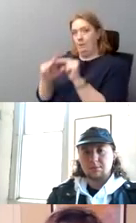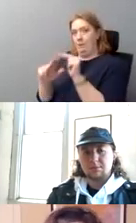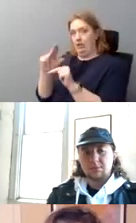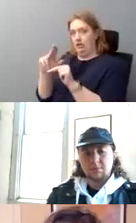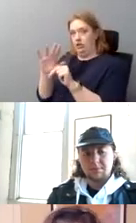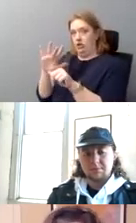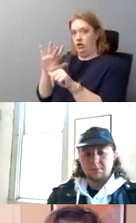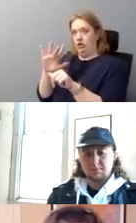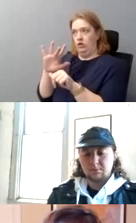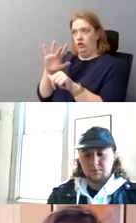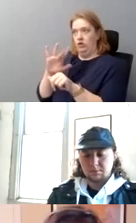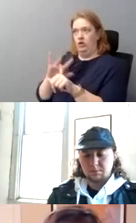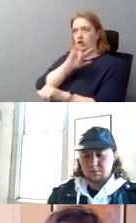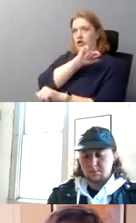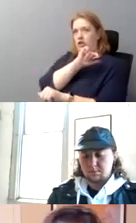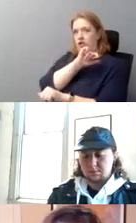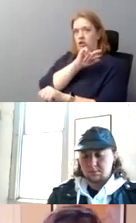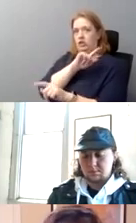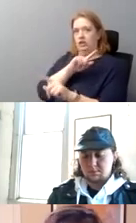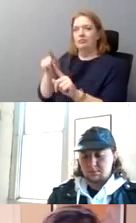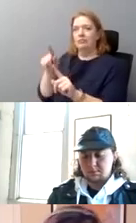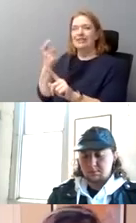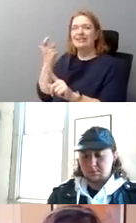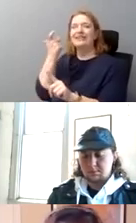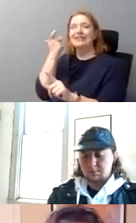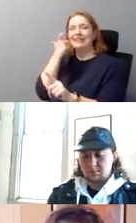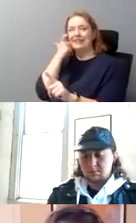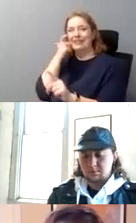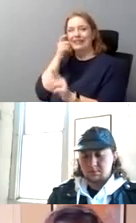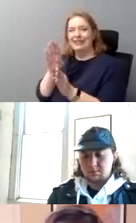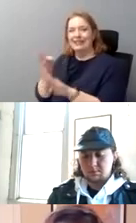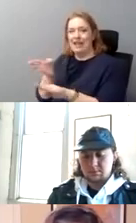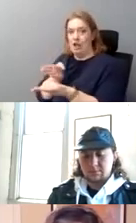or worked on earlier, but the artist only recently died a little after David Ireland, but certainly